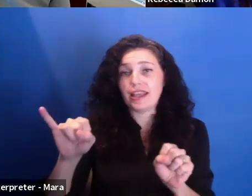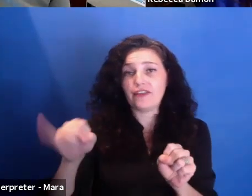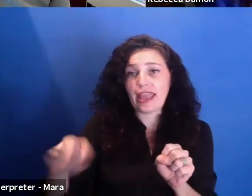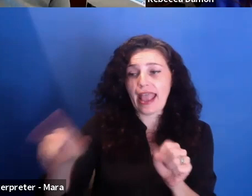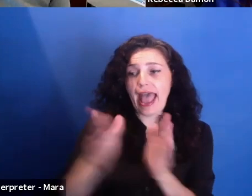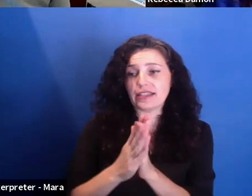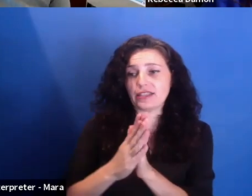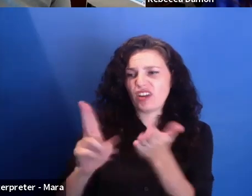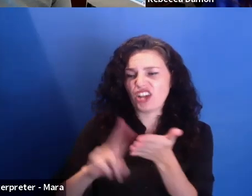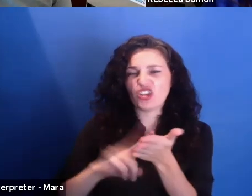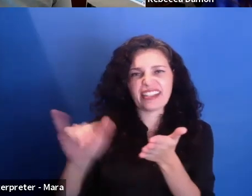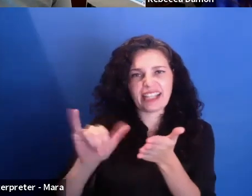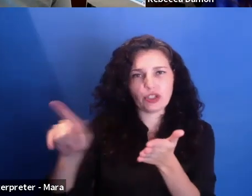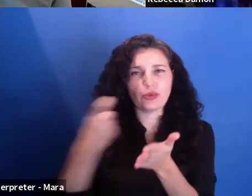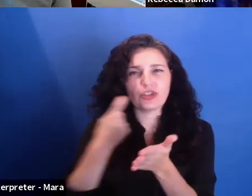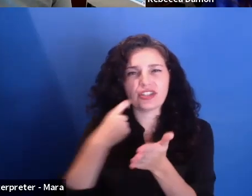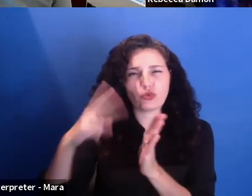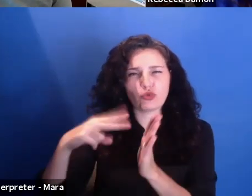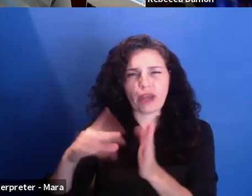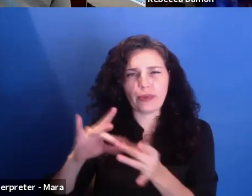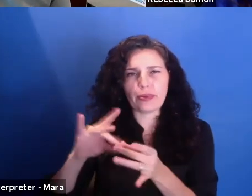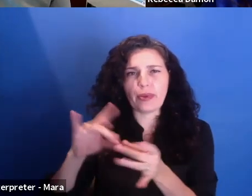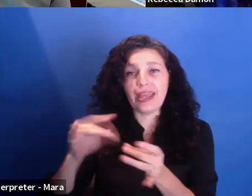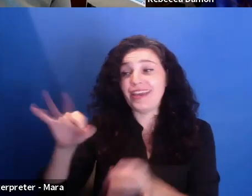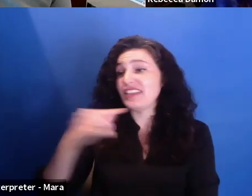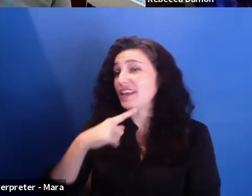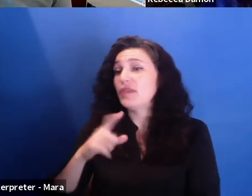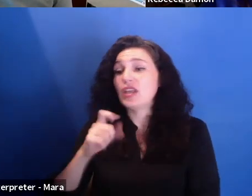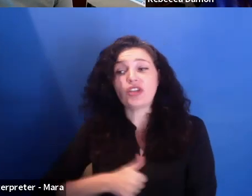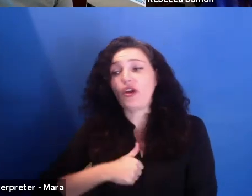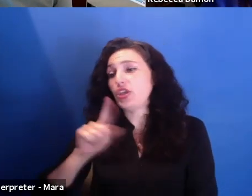"We're gonna not give you the job, unless you do this," well, first of all, you should contact the union